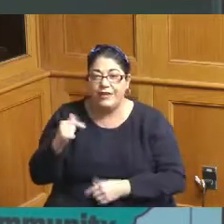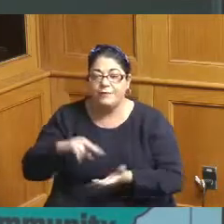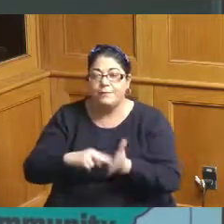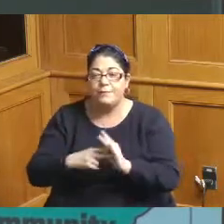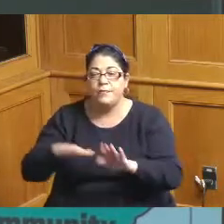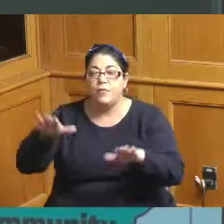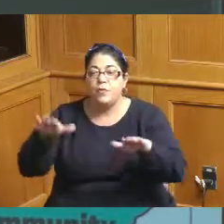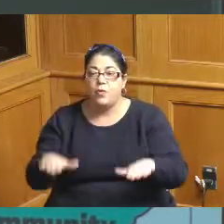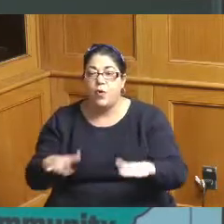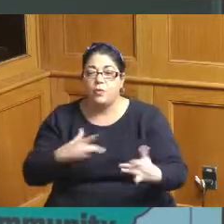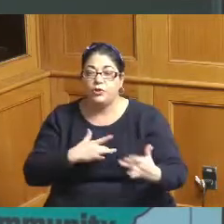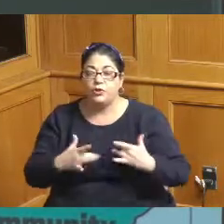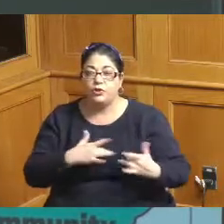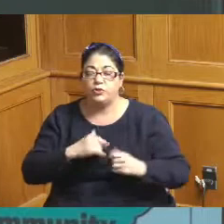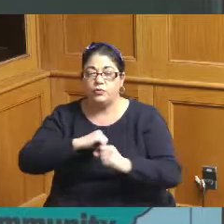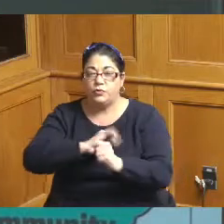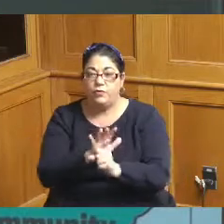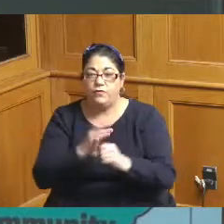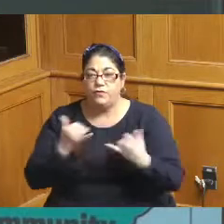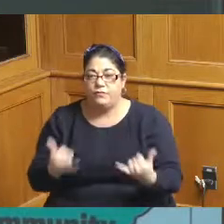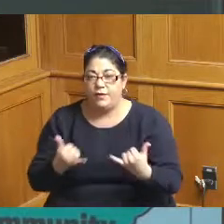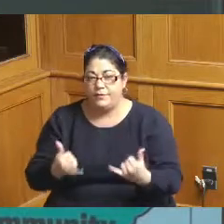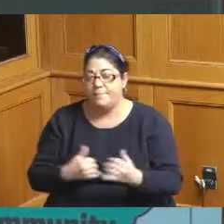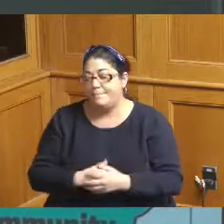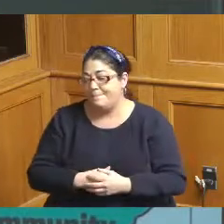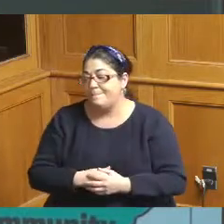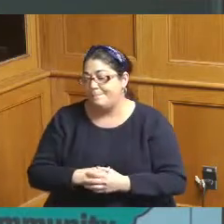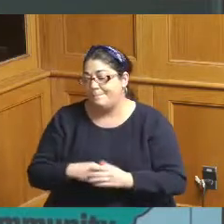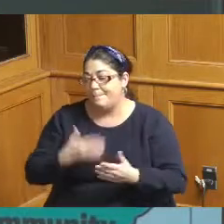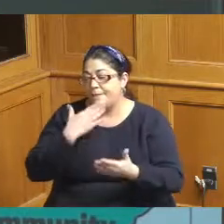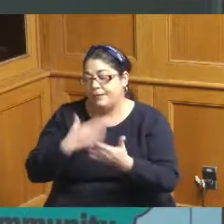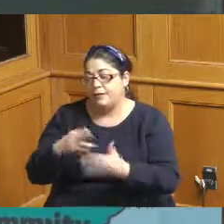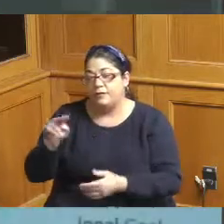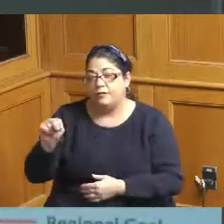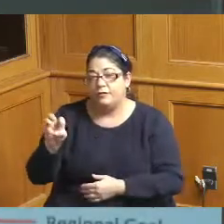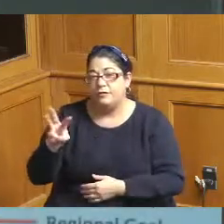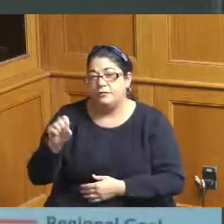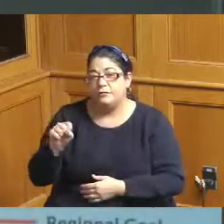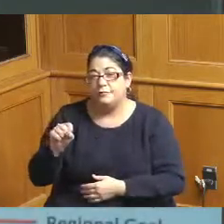for for Covid 19 spread at this time which is excellent news and then the last slide I have